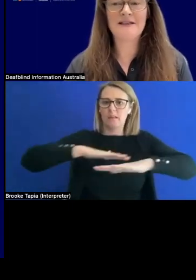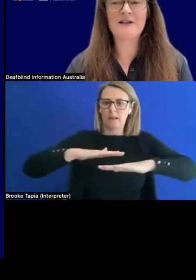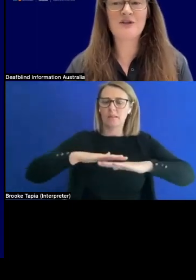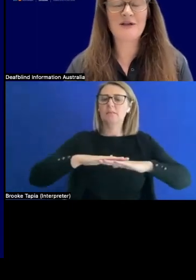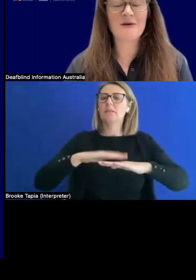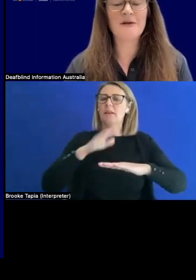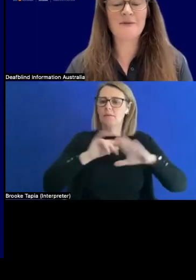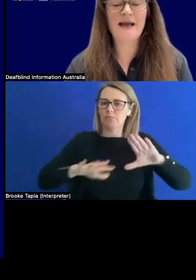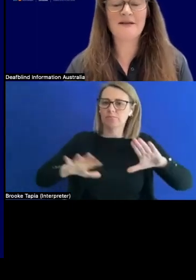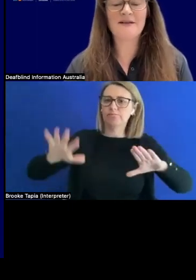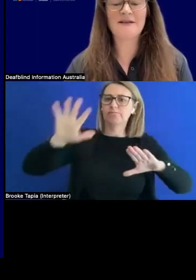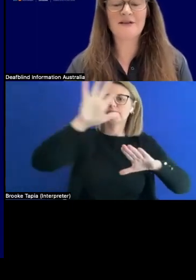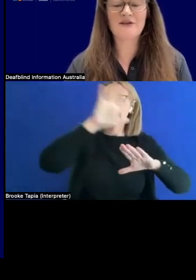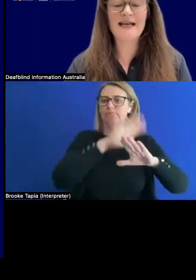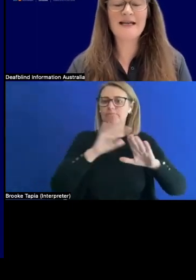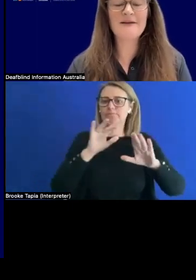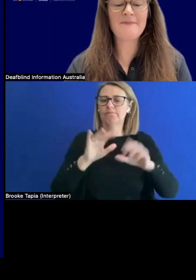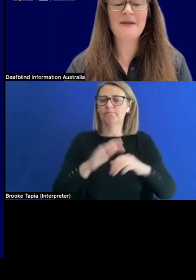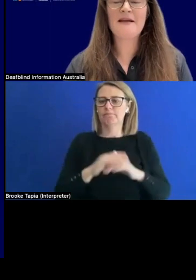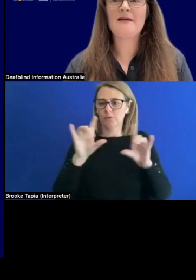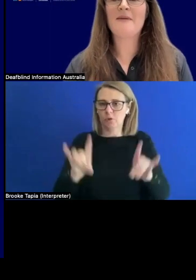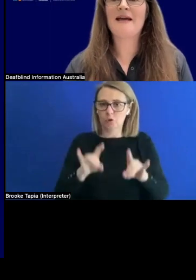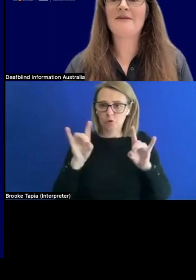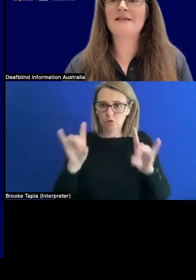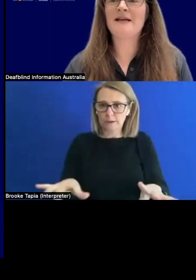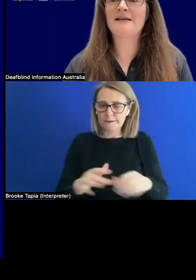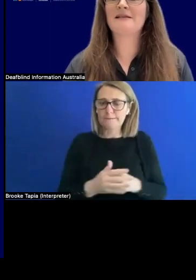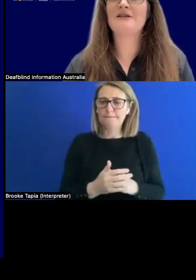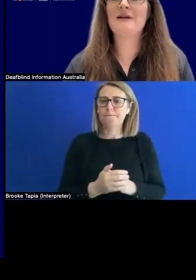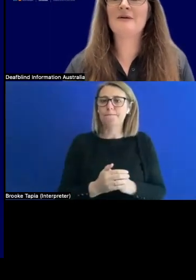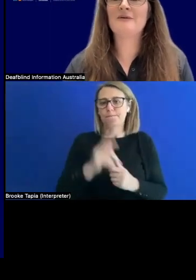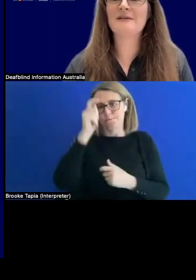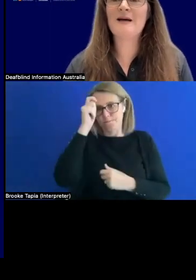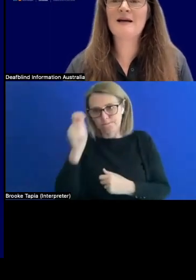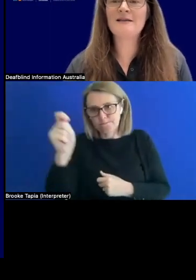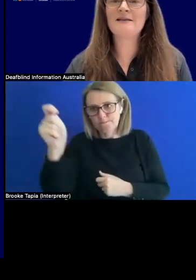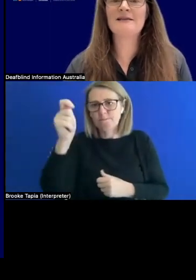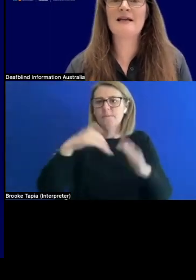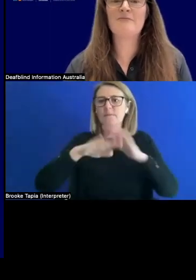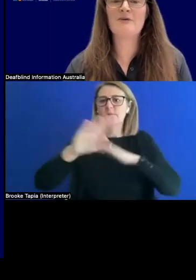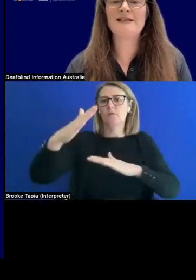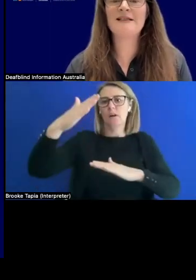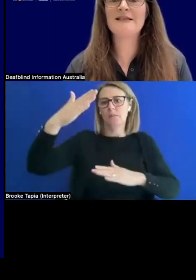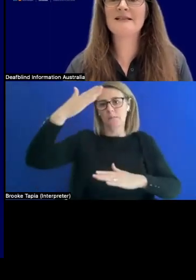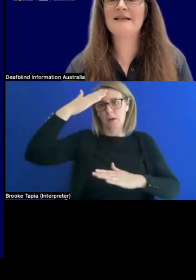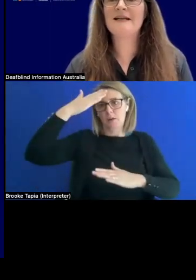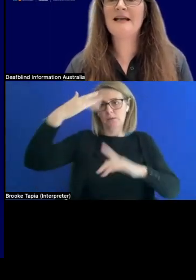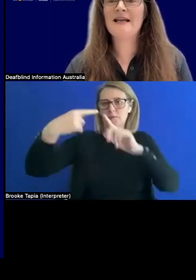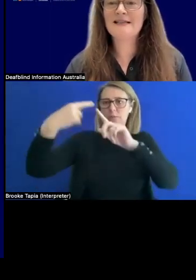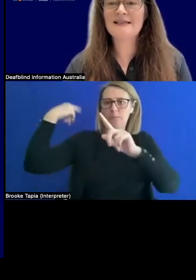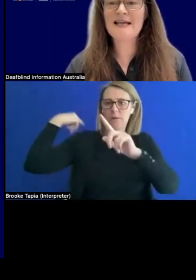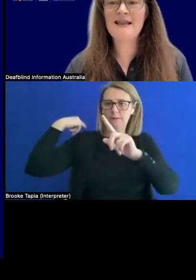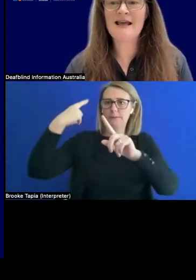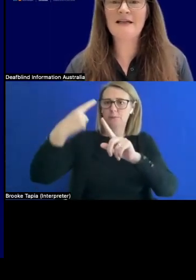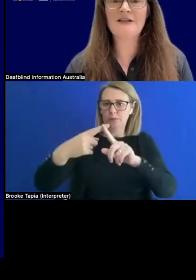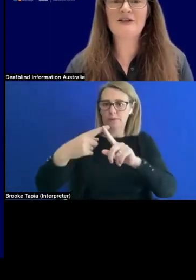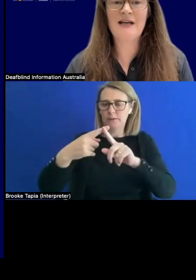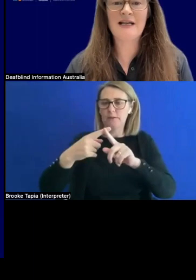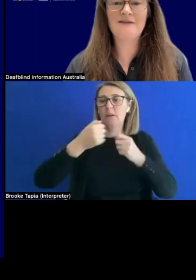and country all around Australia and pay respects to Elders past and present and extend that to any